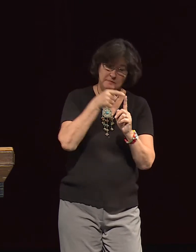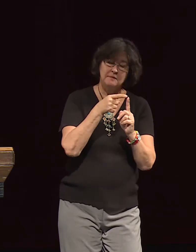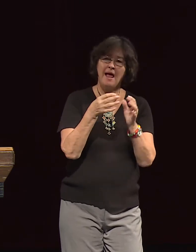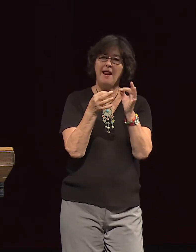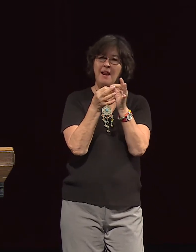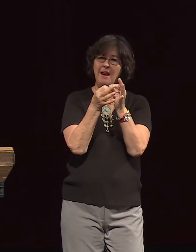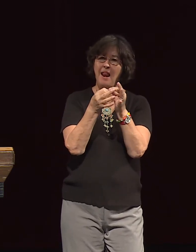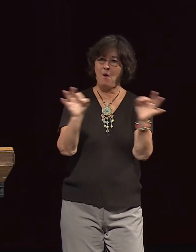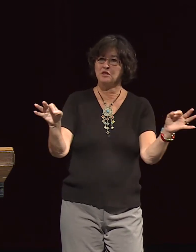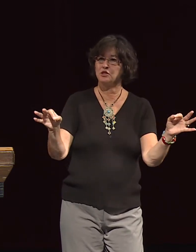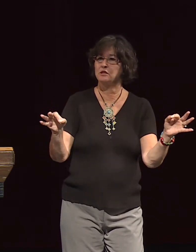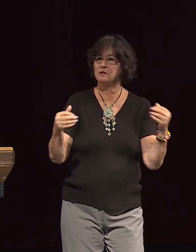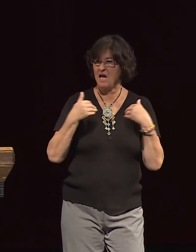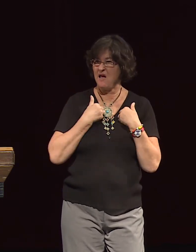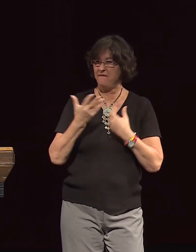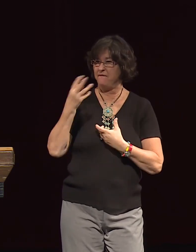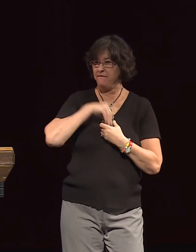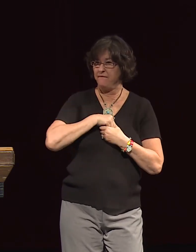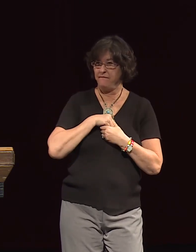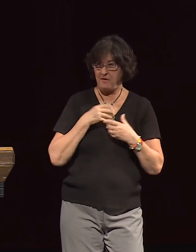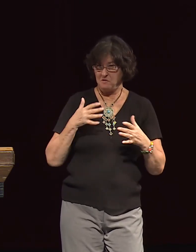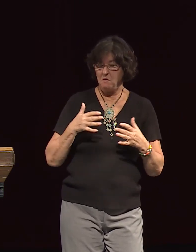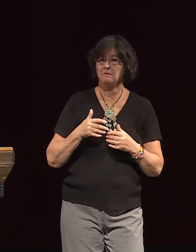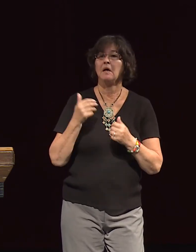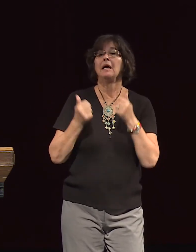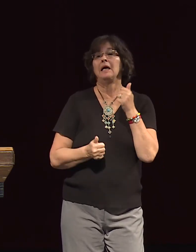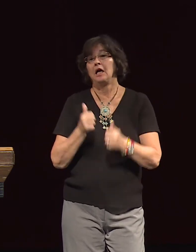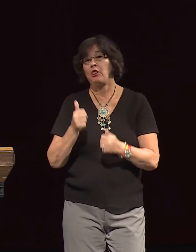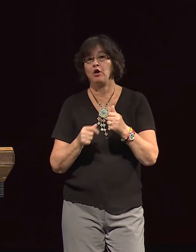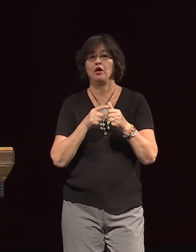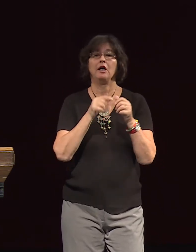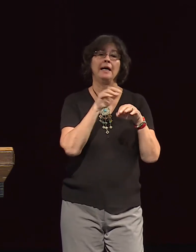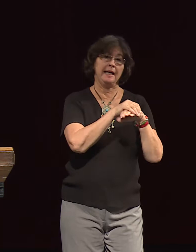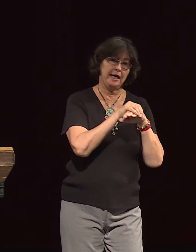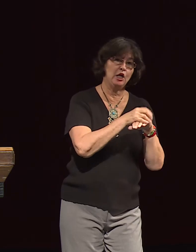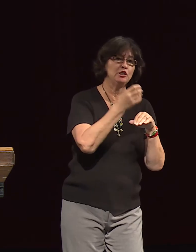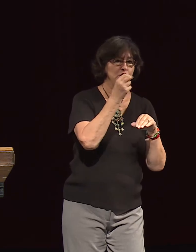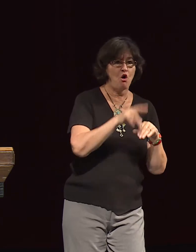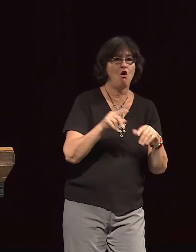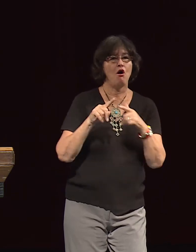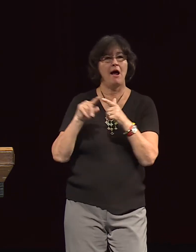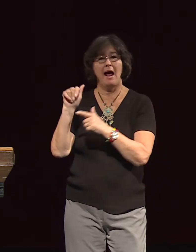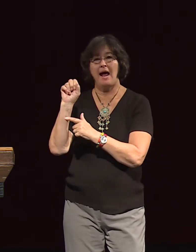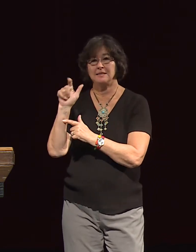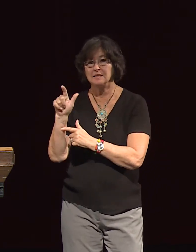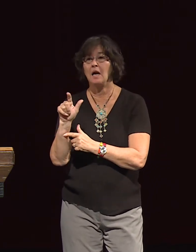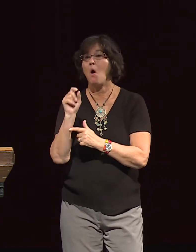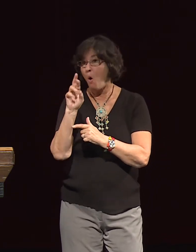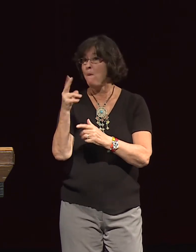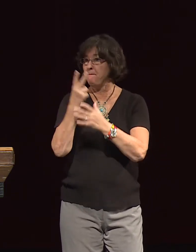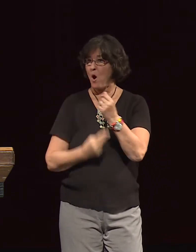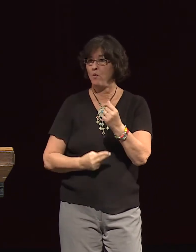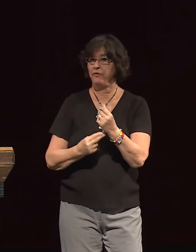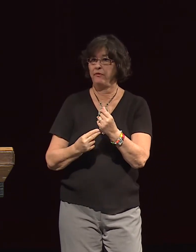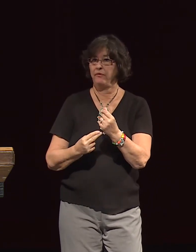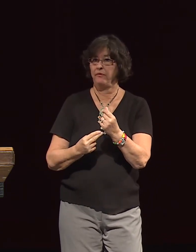is important, but specifically, it's most important that they have a language that they are proficient in,